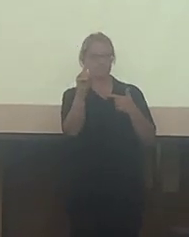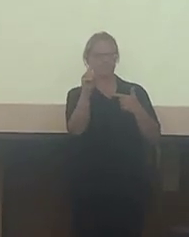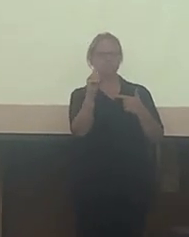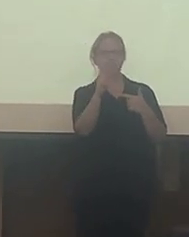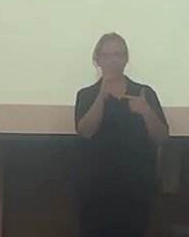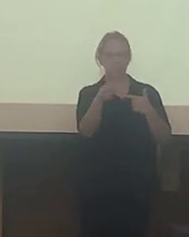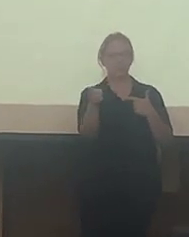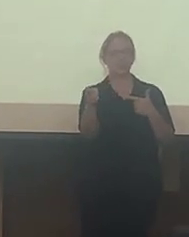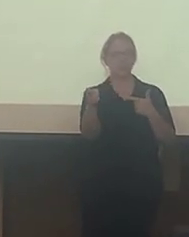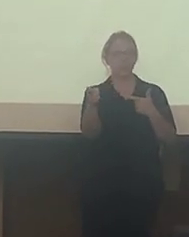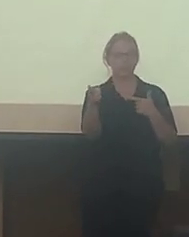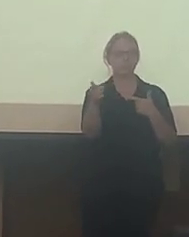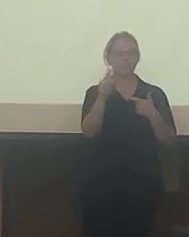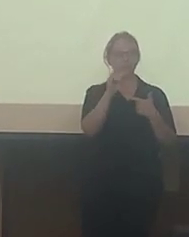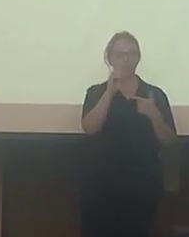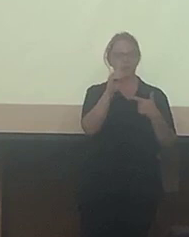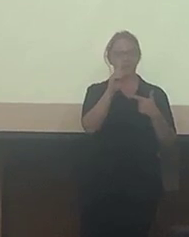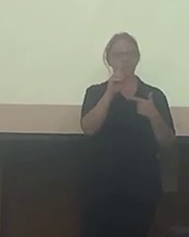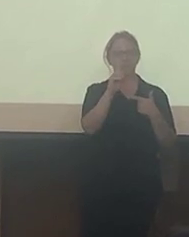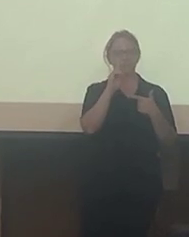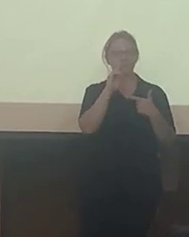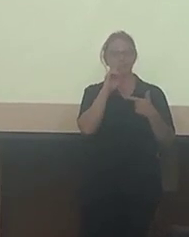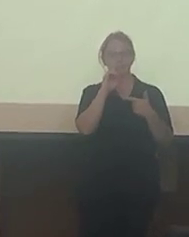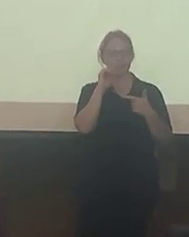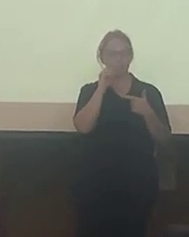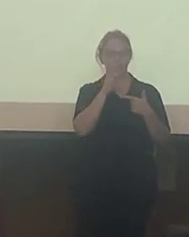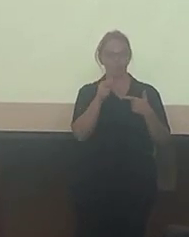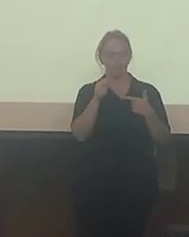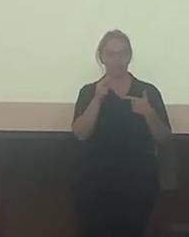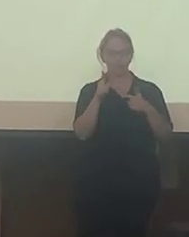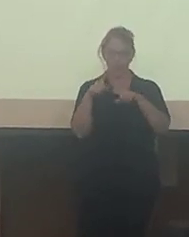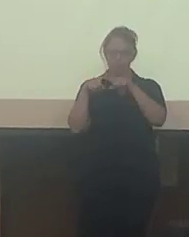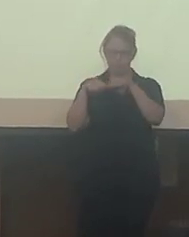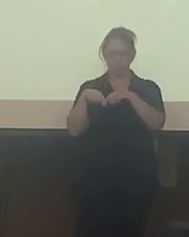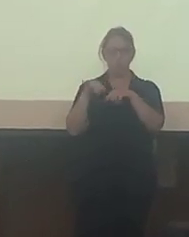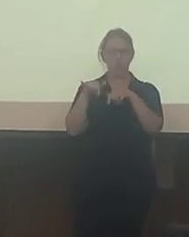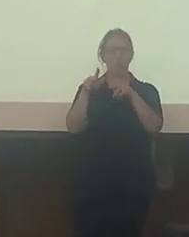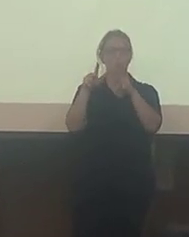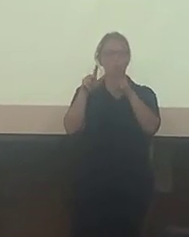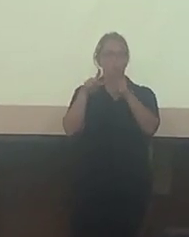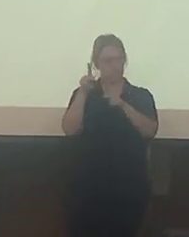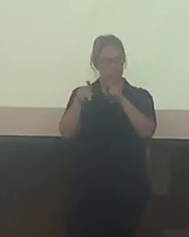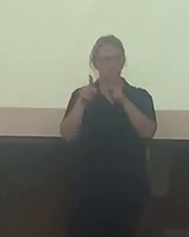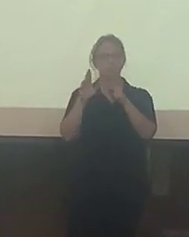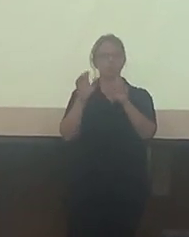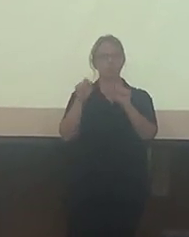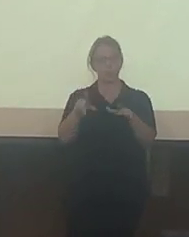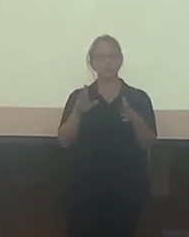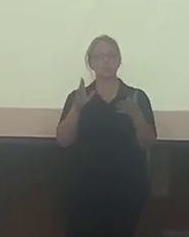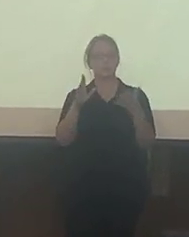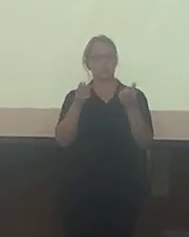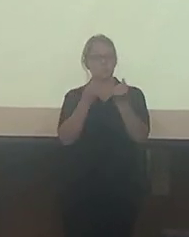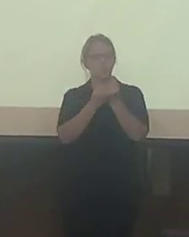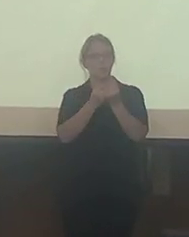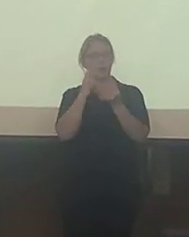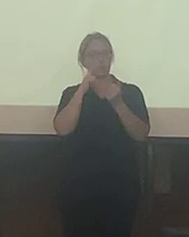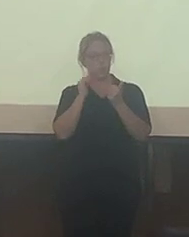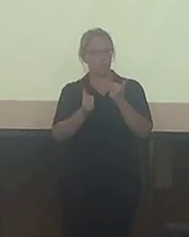those are two experts that really that you could rely on to be a part of this team right that could speak to the hearing loss piece and the effects of the hearing loss on that child